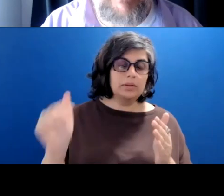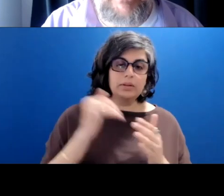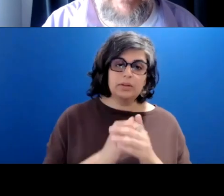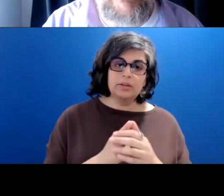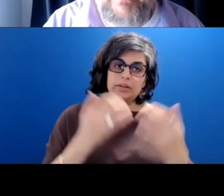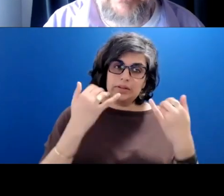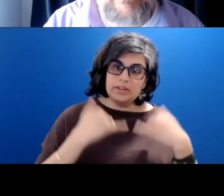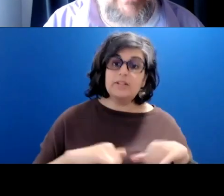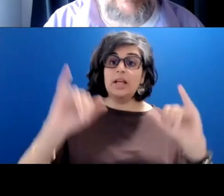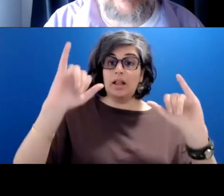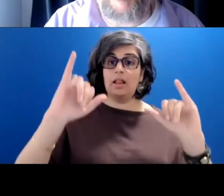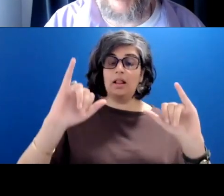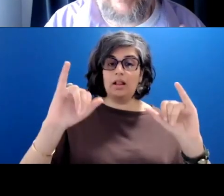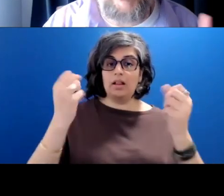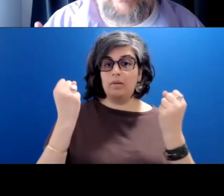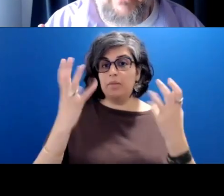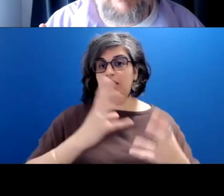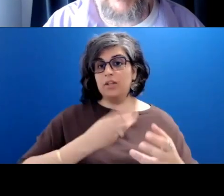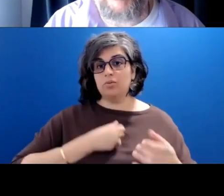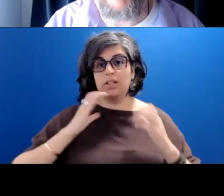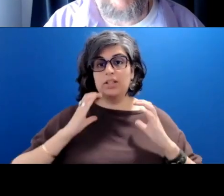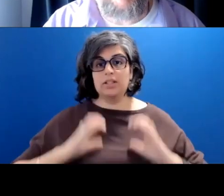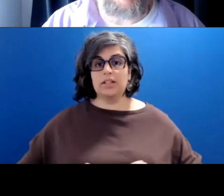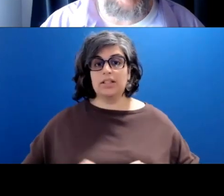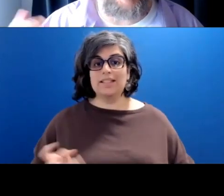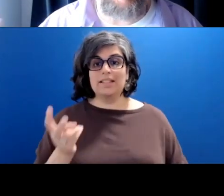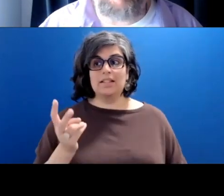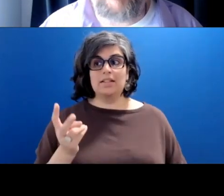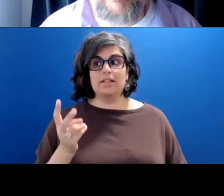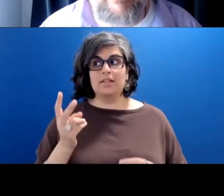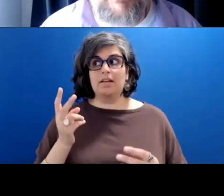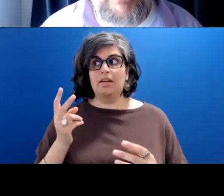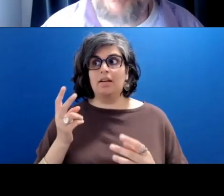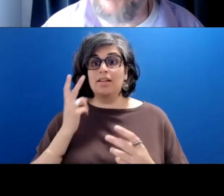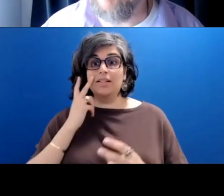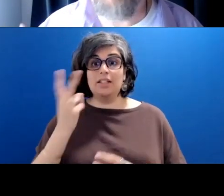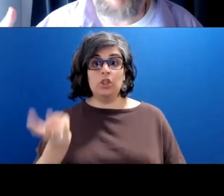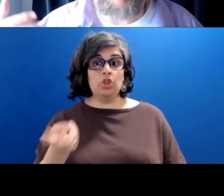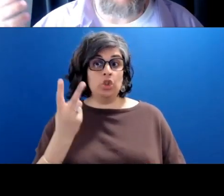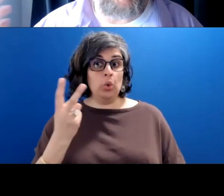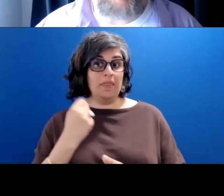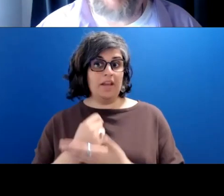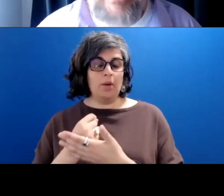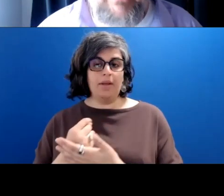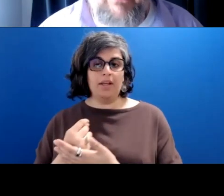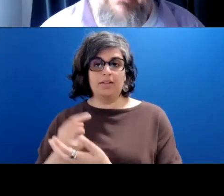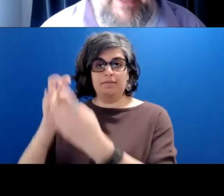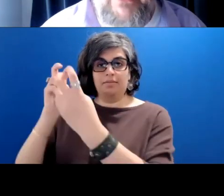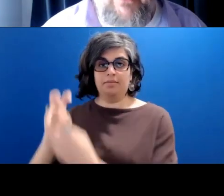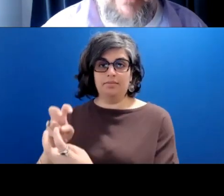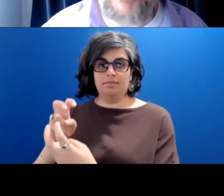many trans clients are seeing two therapists, they're seeing one therapist to do their gender-based work.